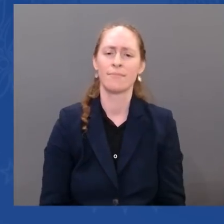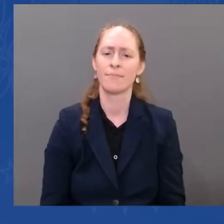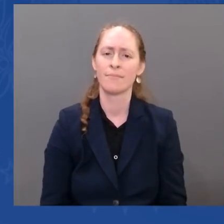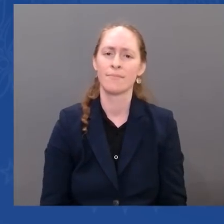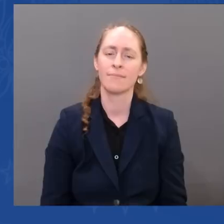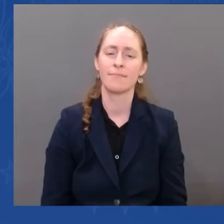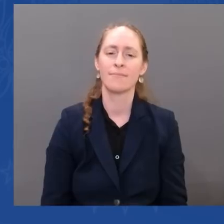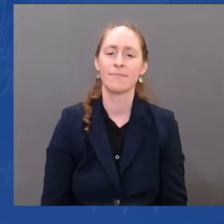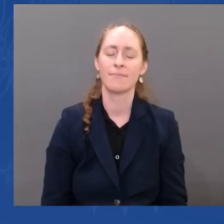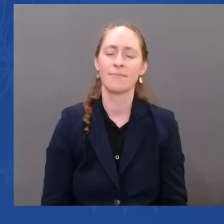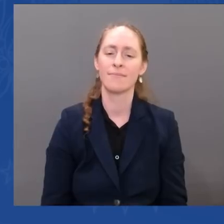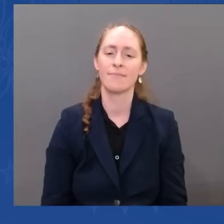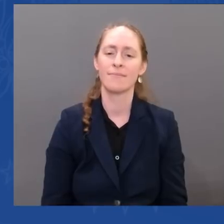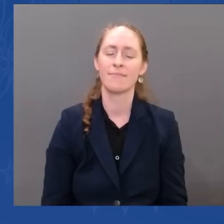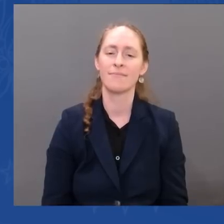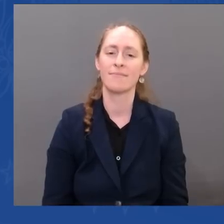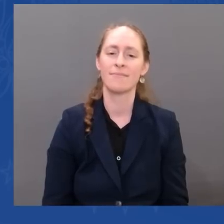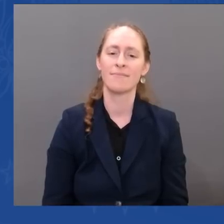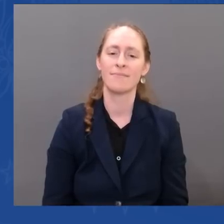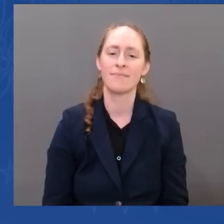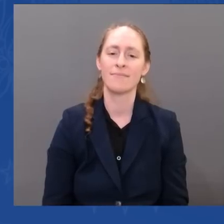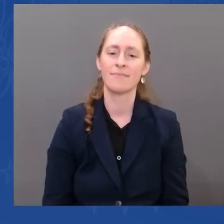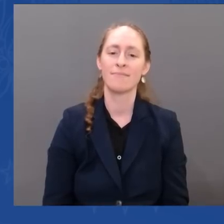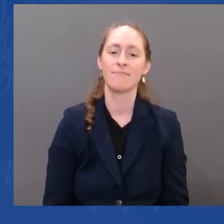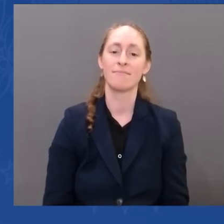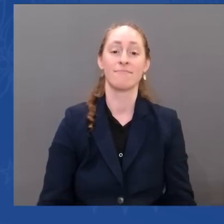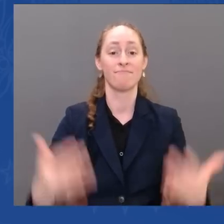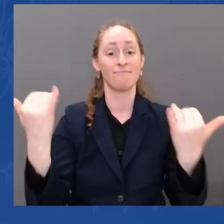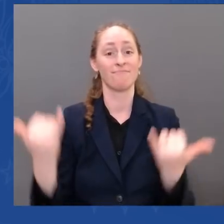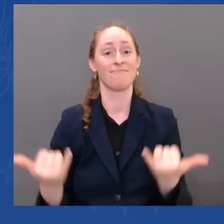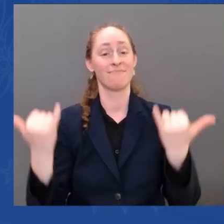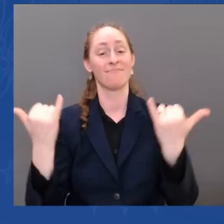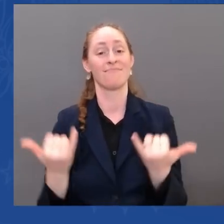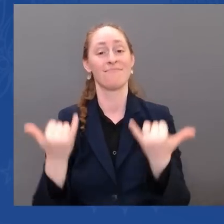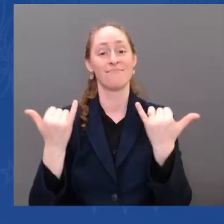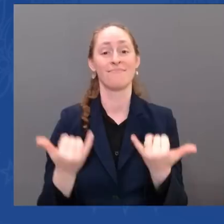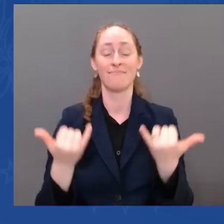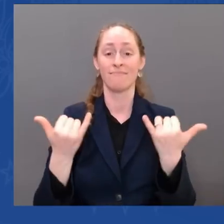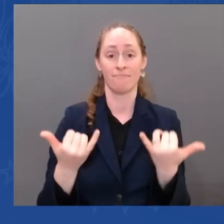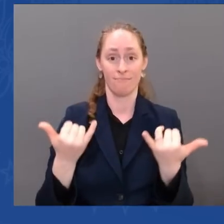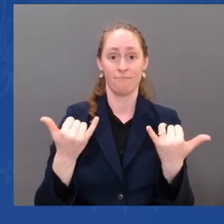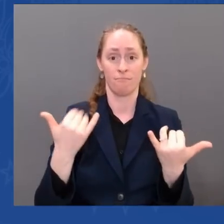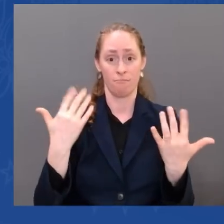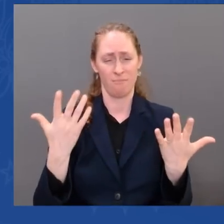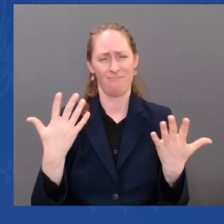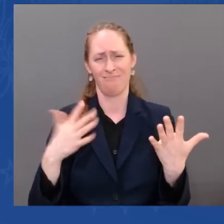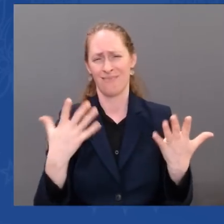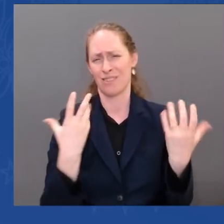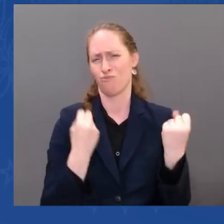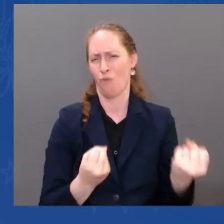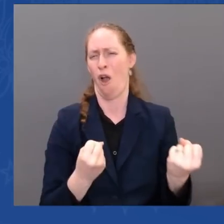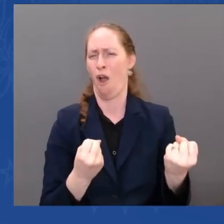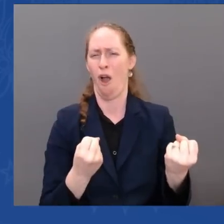Last Thursday, our parliament ratified the new defense and cooperation agreement between our two countries.